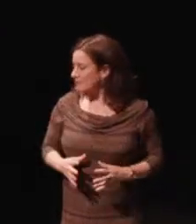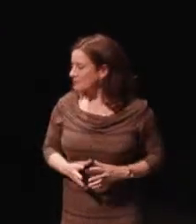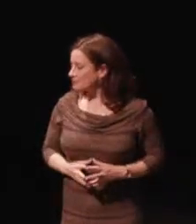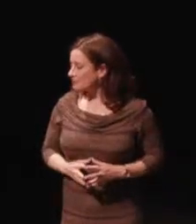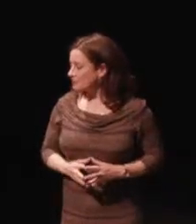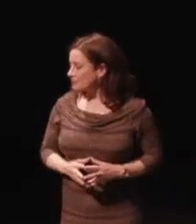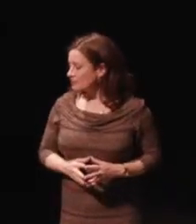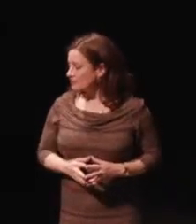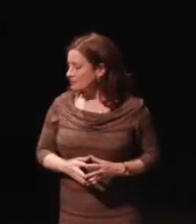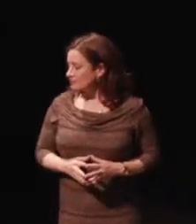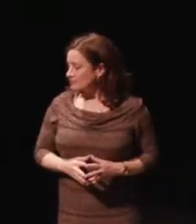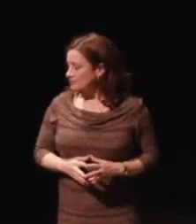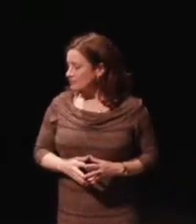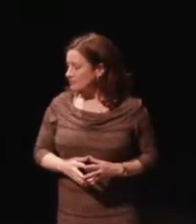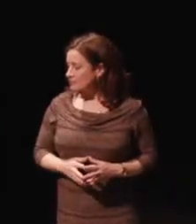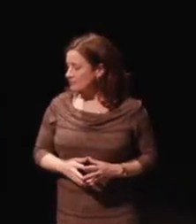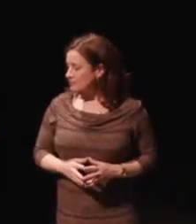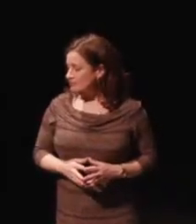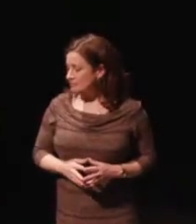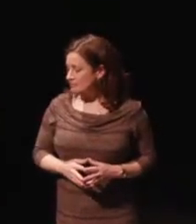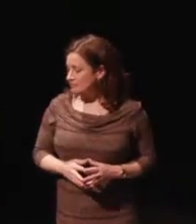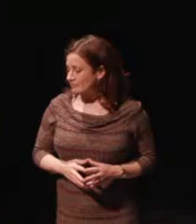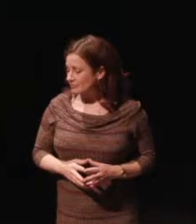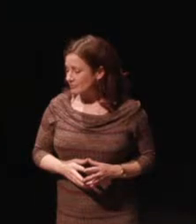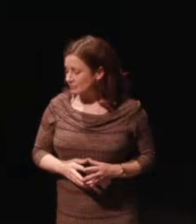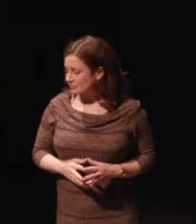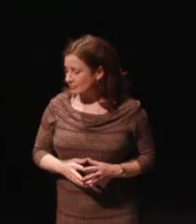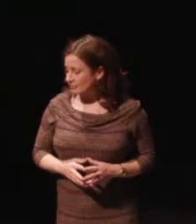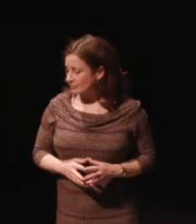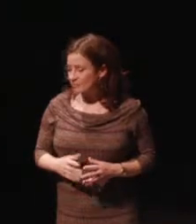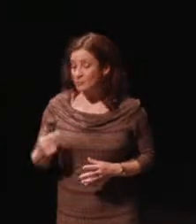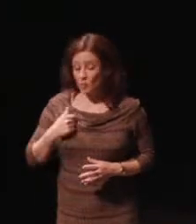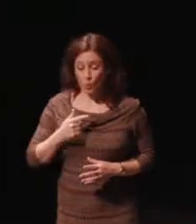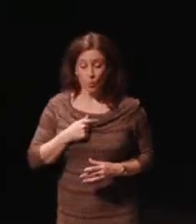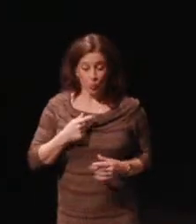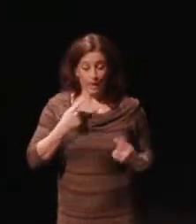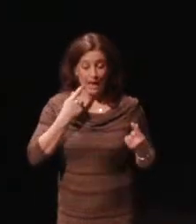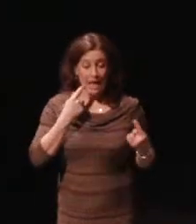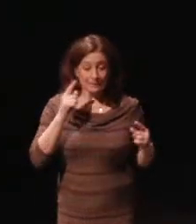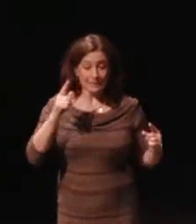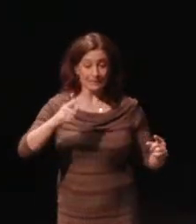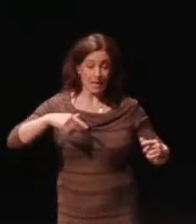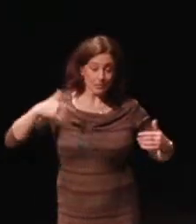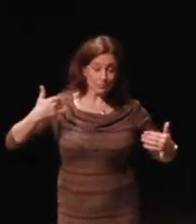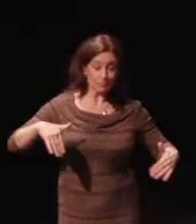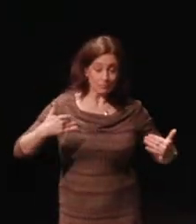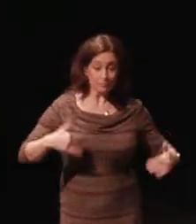which is, we had great success, and also it benefited our team and made us better developers,